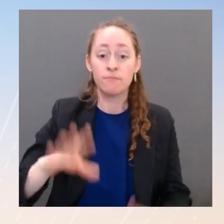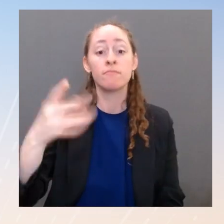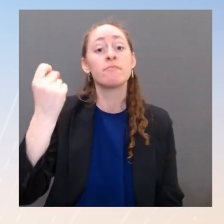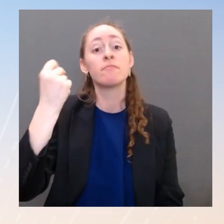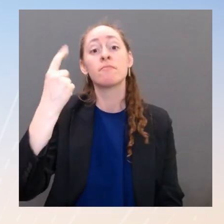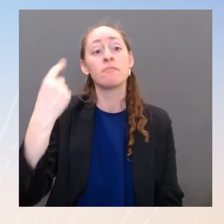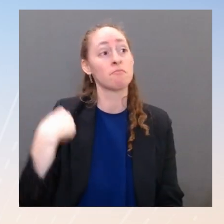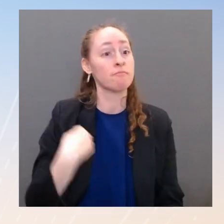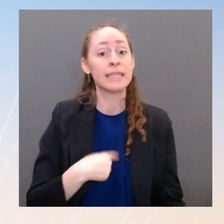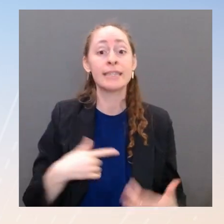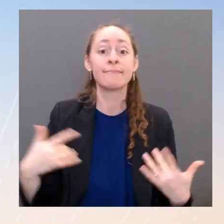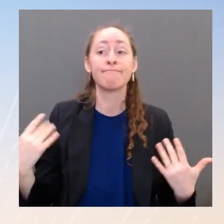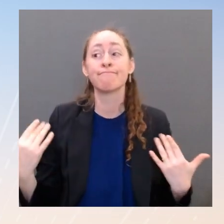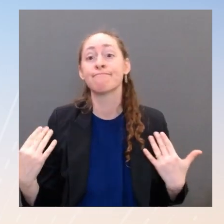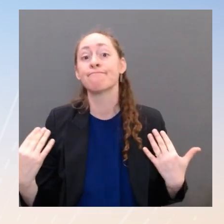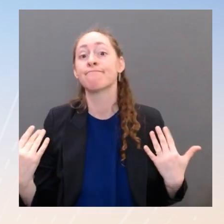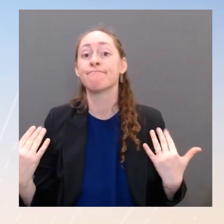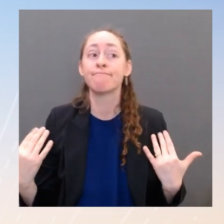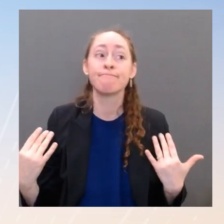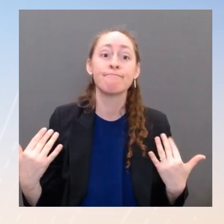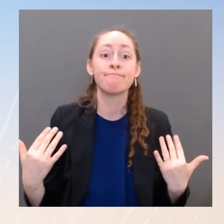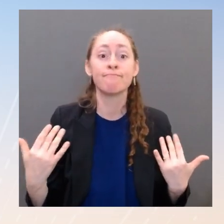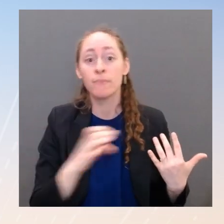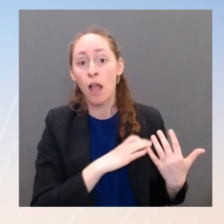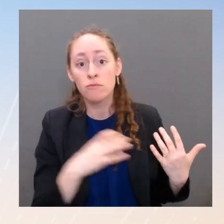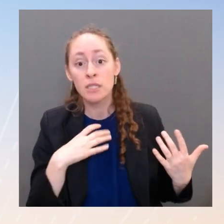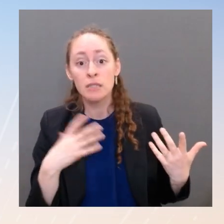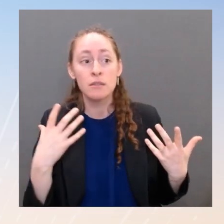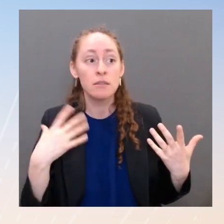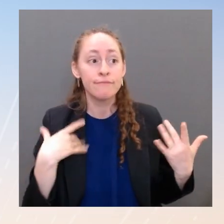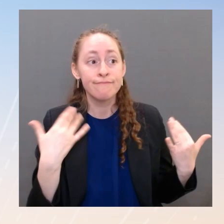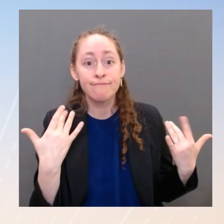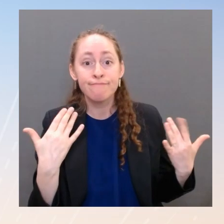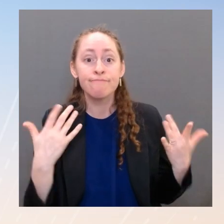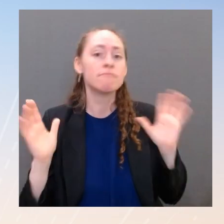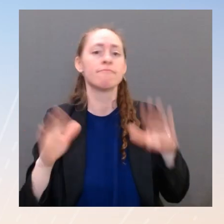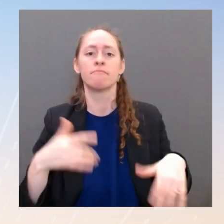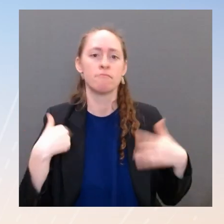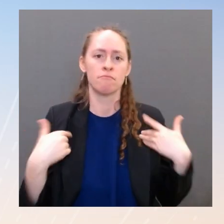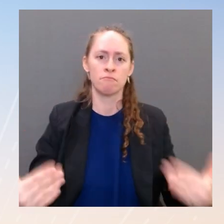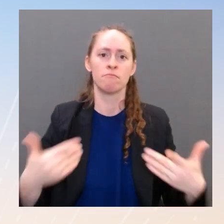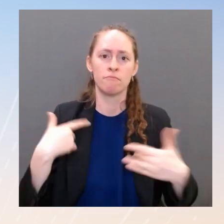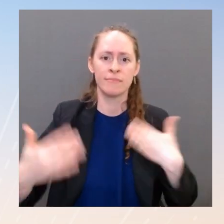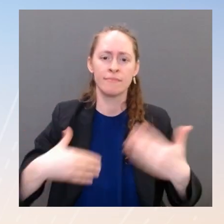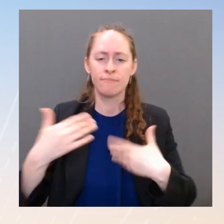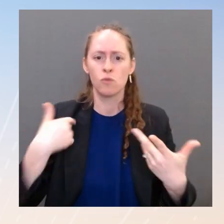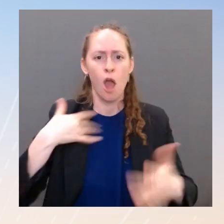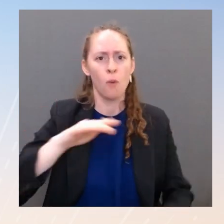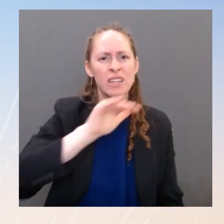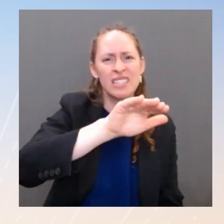with their offices, with teams, making clear what the urgency is at this moment. Go ahead. The Press: Thanks, Jen. Is the President --